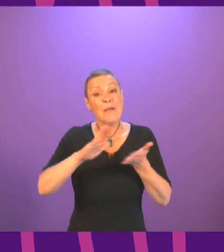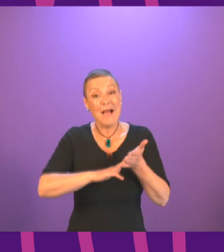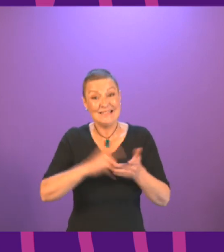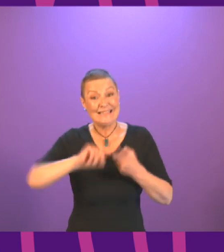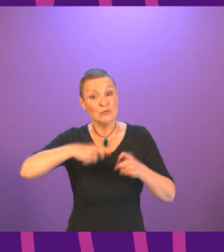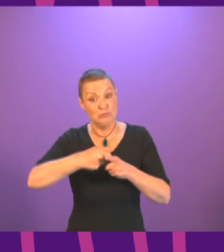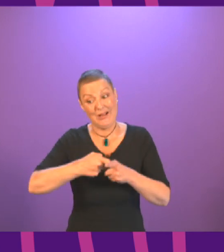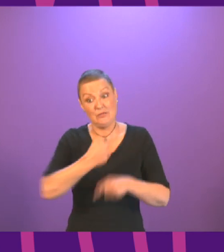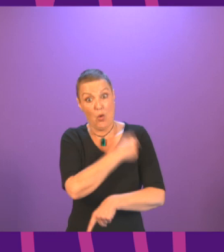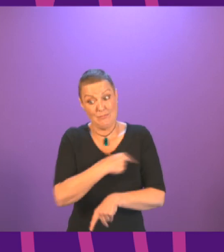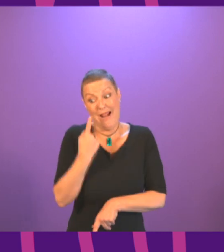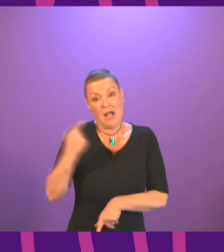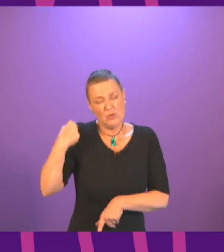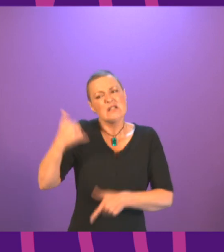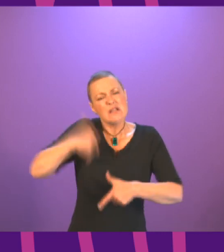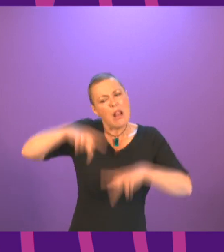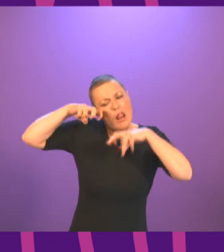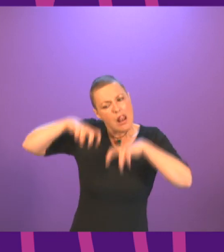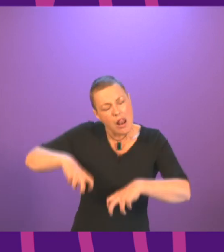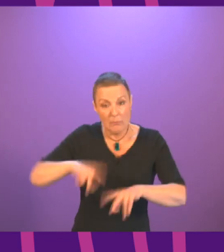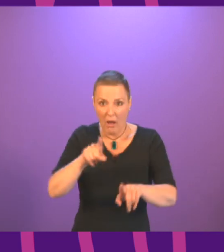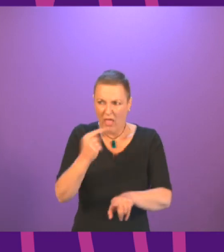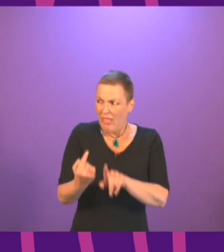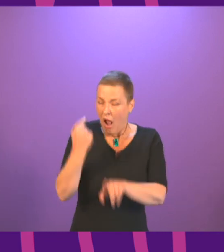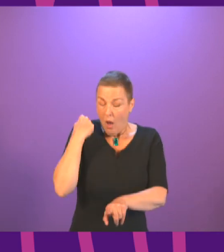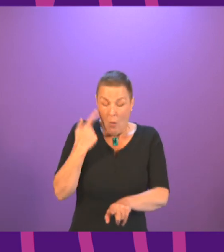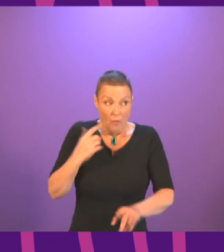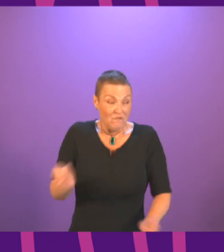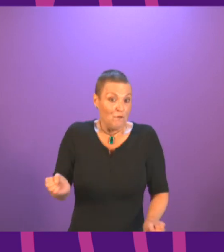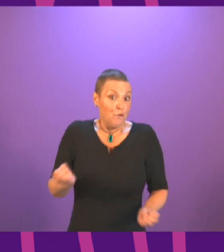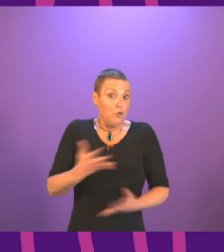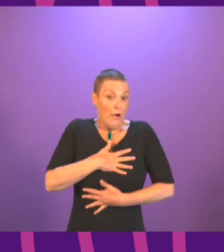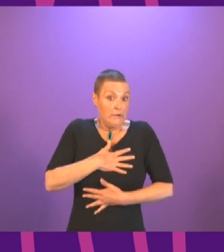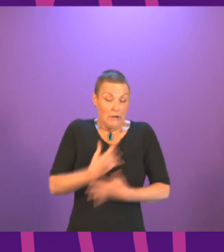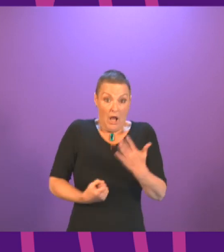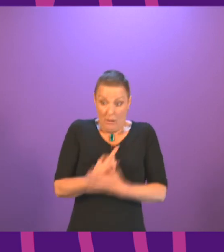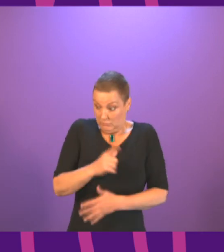and the cause of the fire are on-going. It was a very frightening incident for those